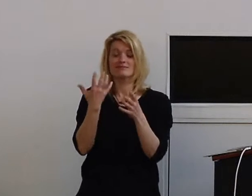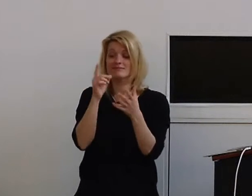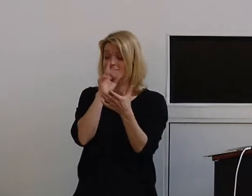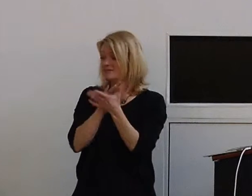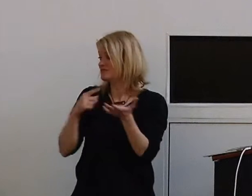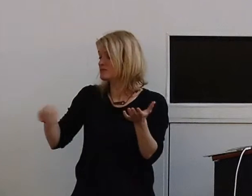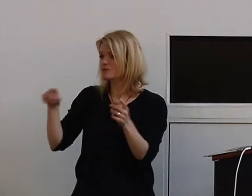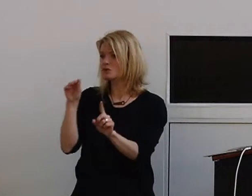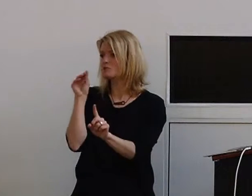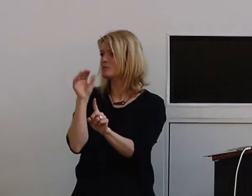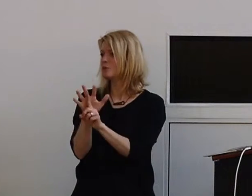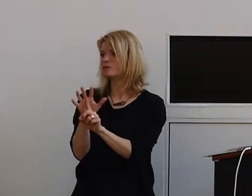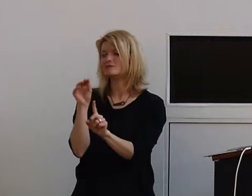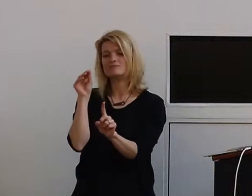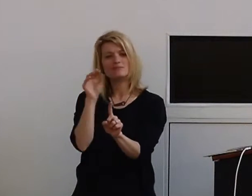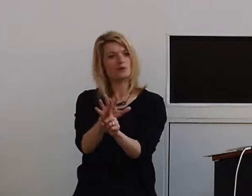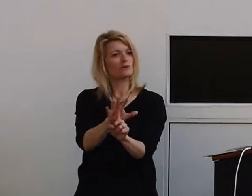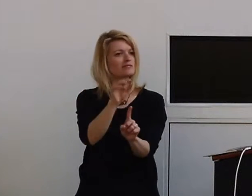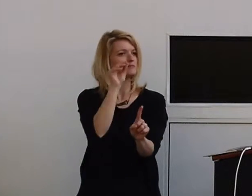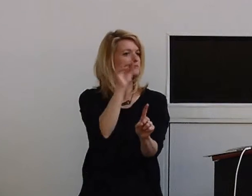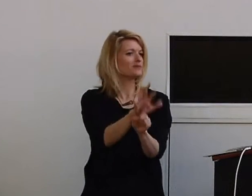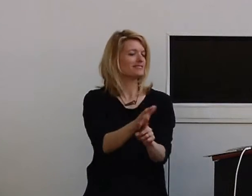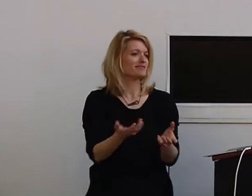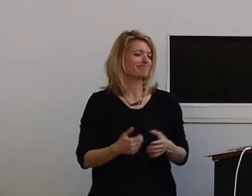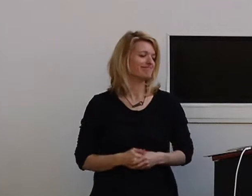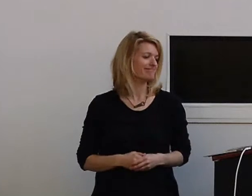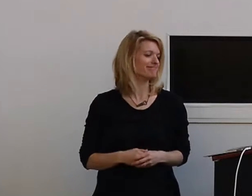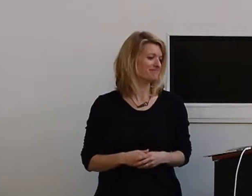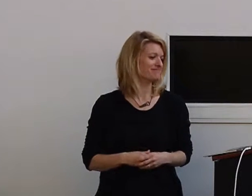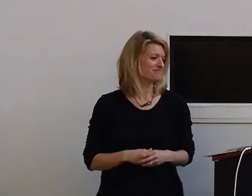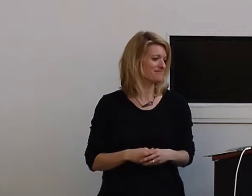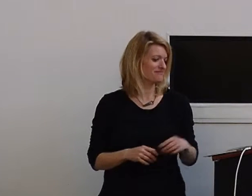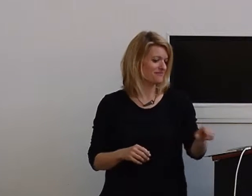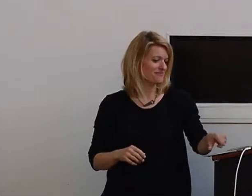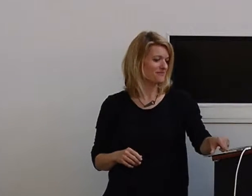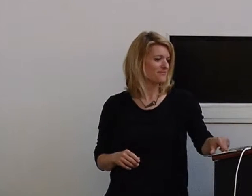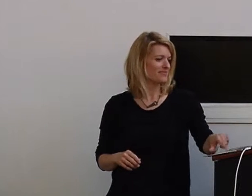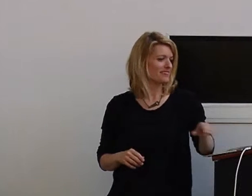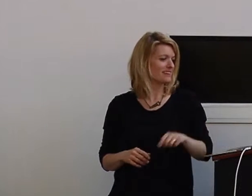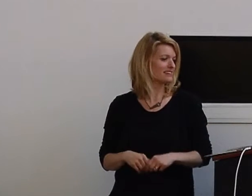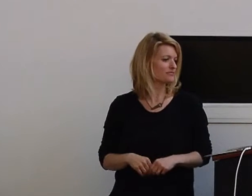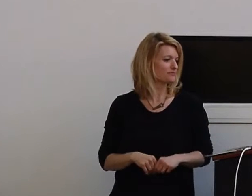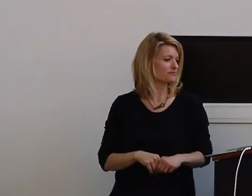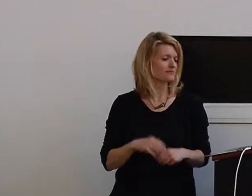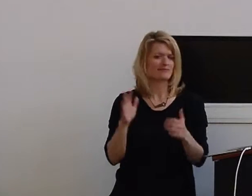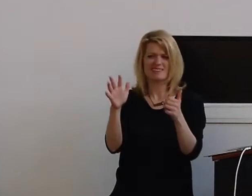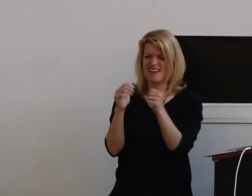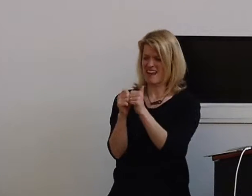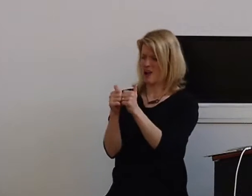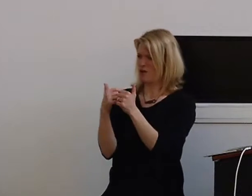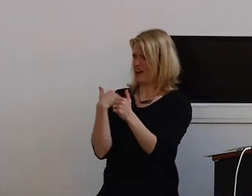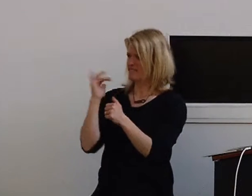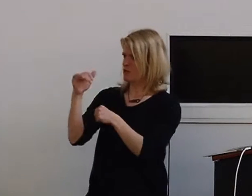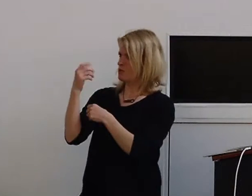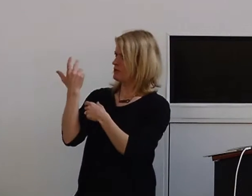from other countries. The goal, again, is being able to provide language exposure to children.